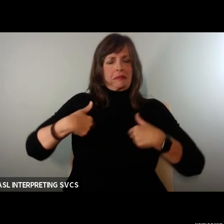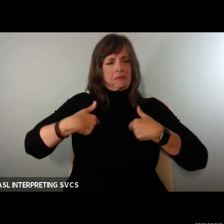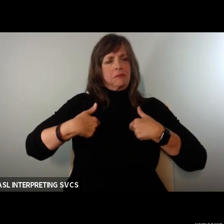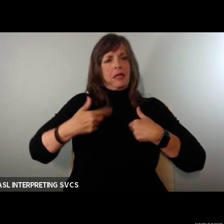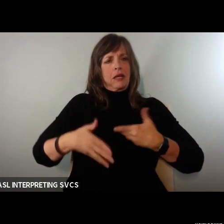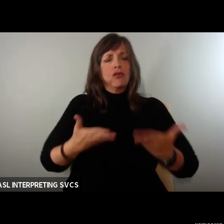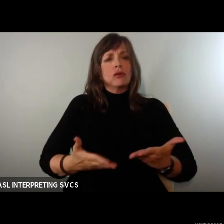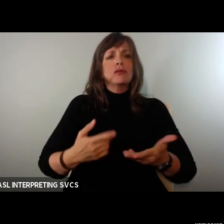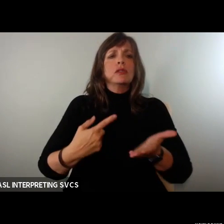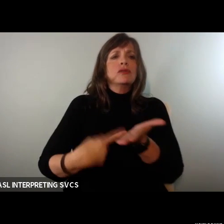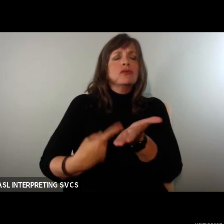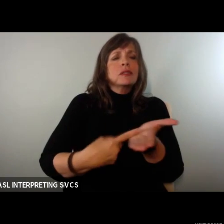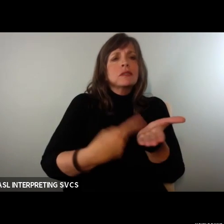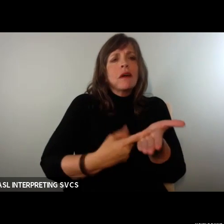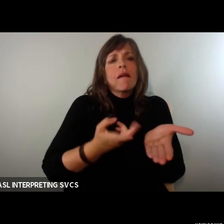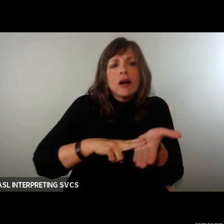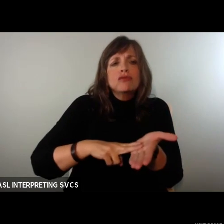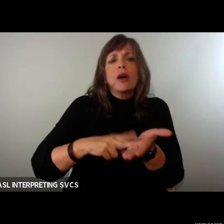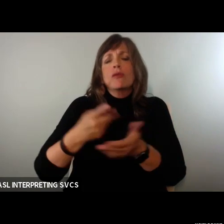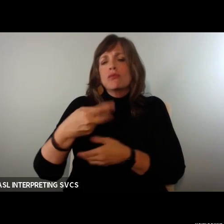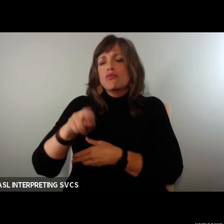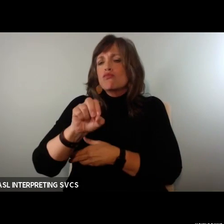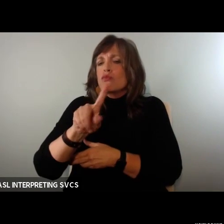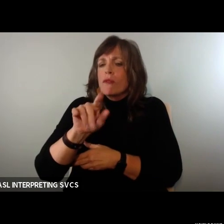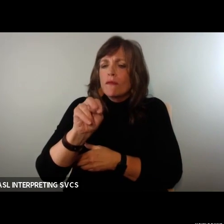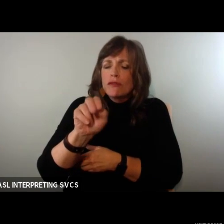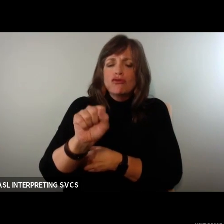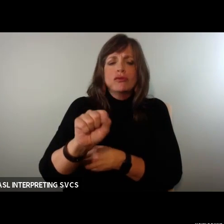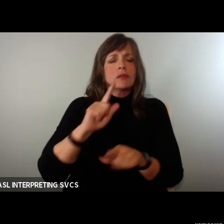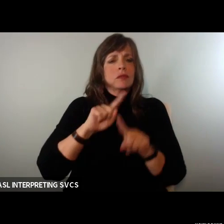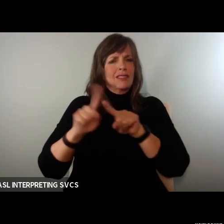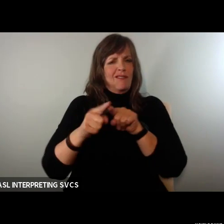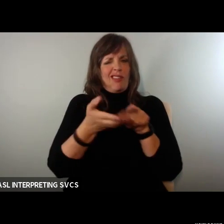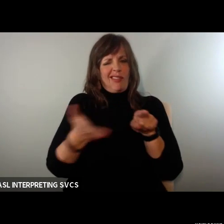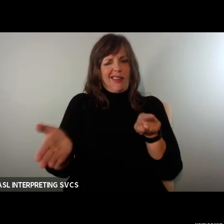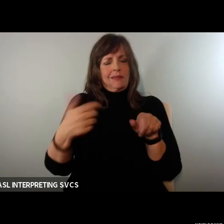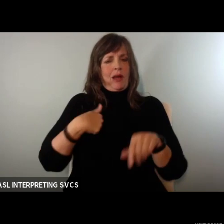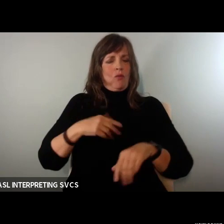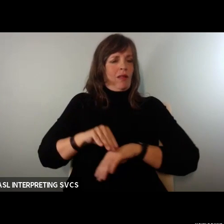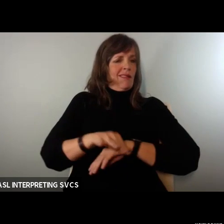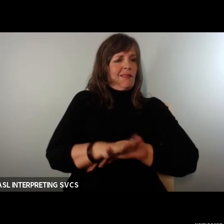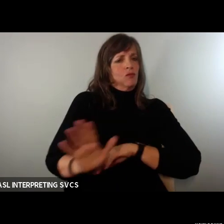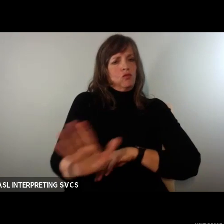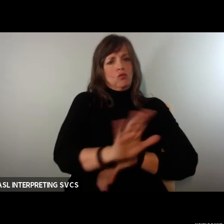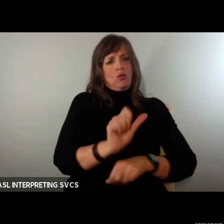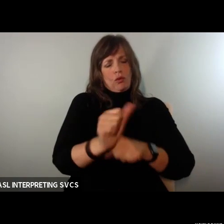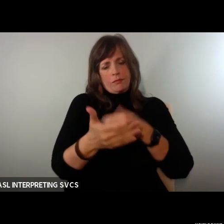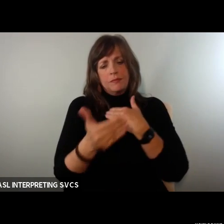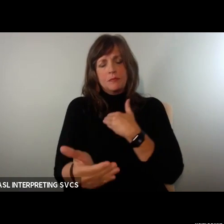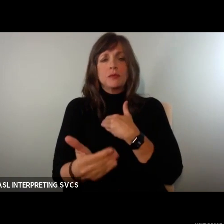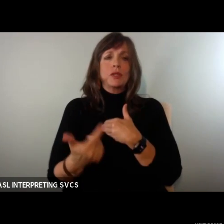that may be affecting you during this time and the work that you do. So we can talk today about some negotiation points